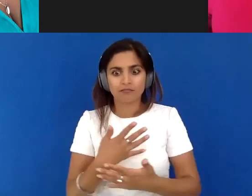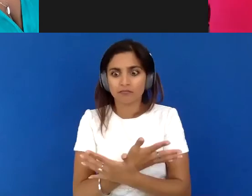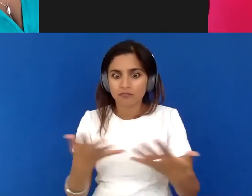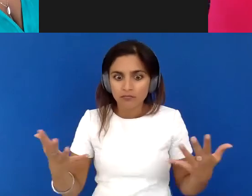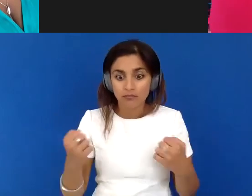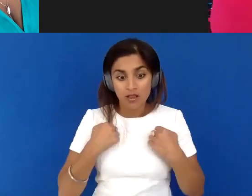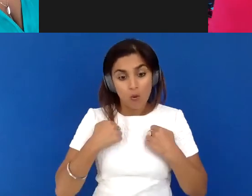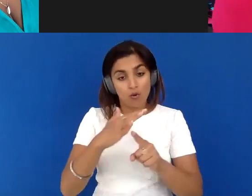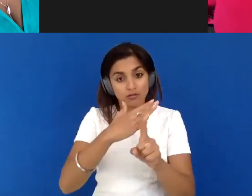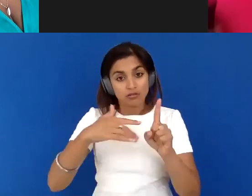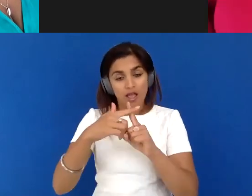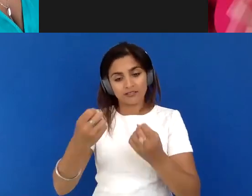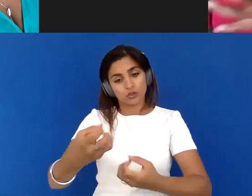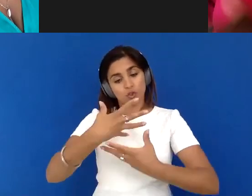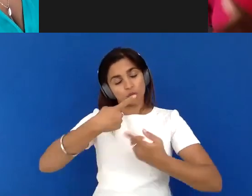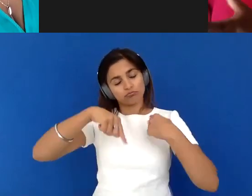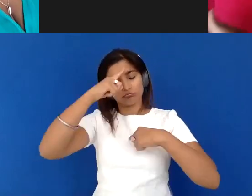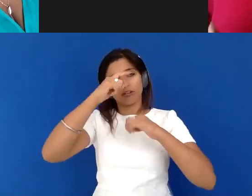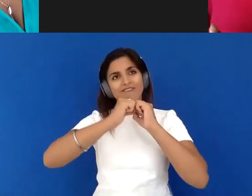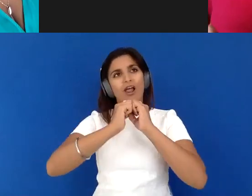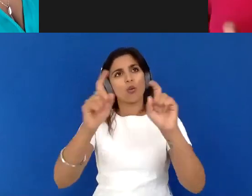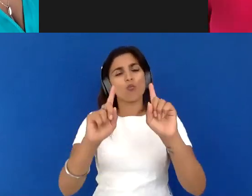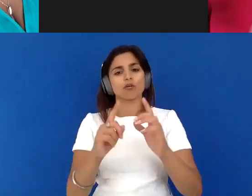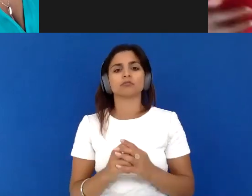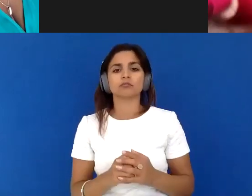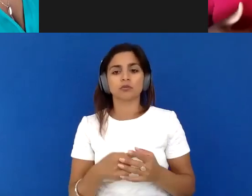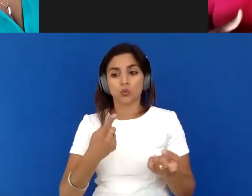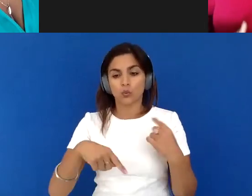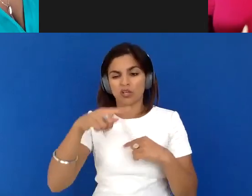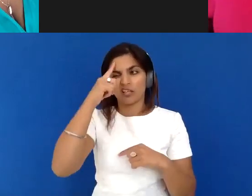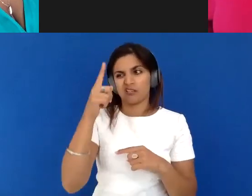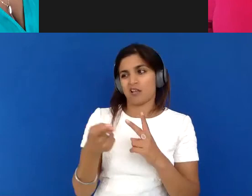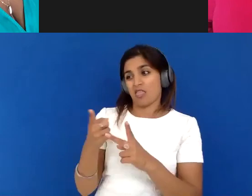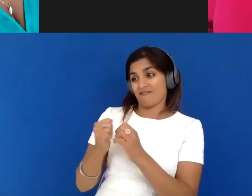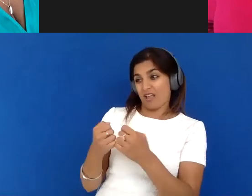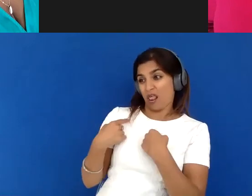value and therefore we attribute that value to others who are like us and so